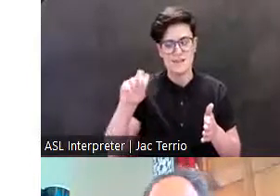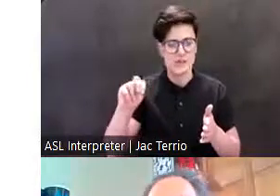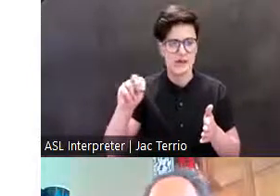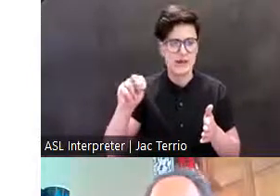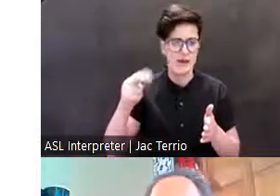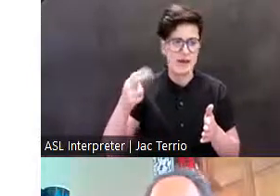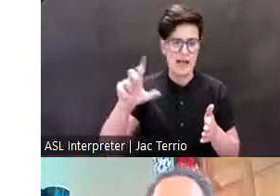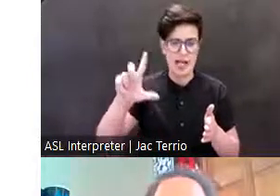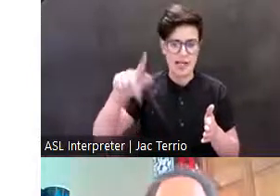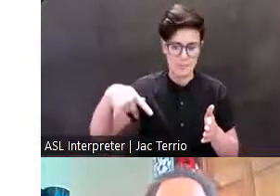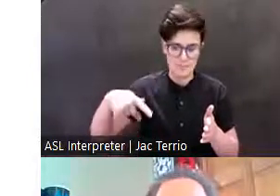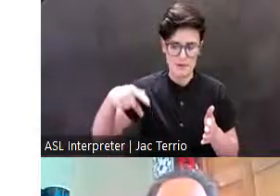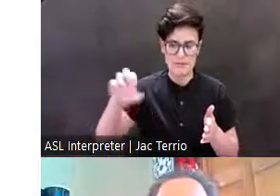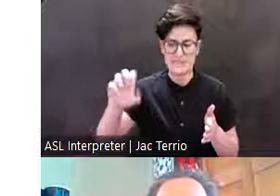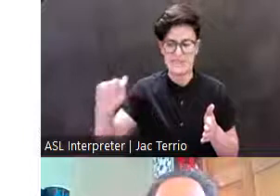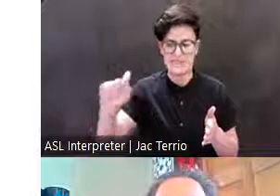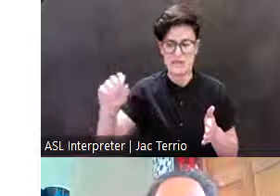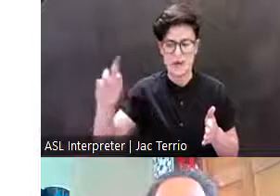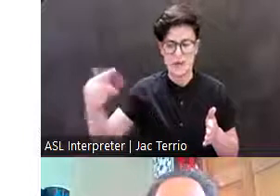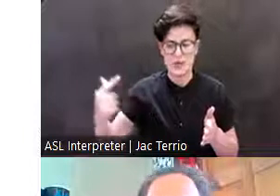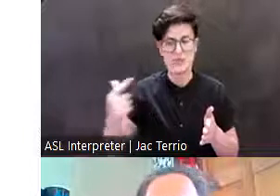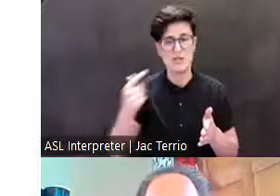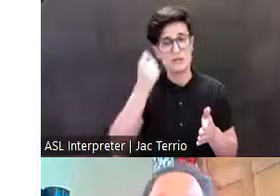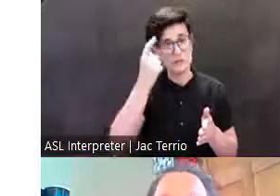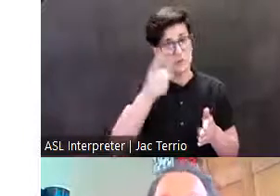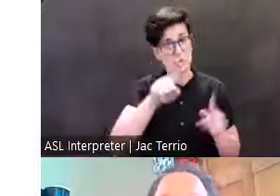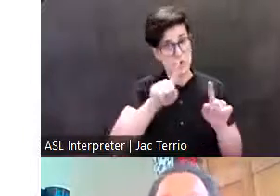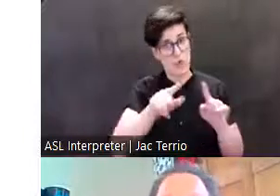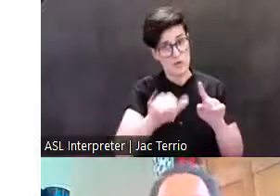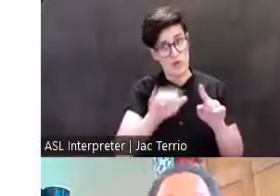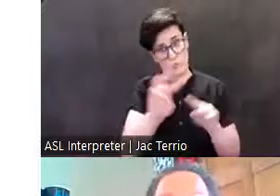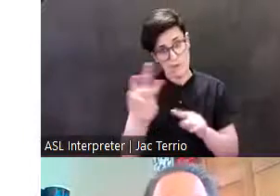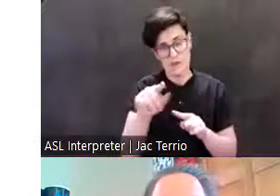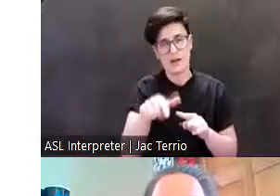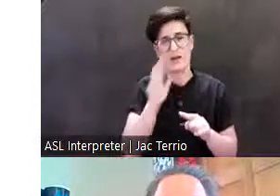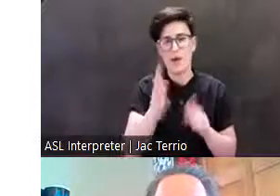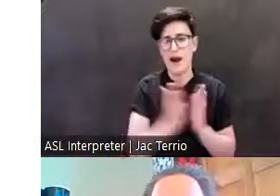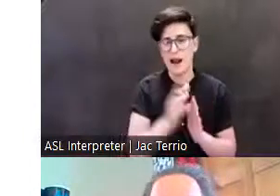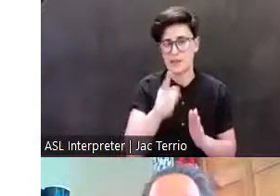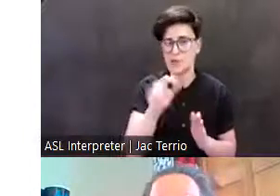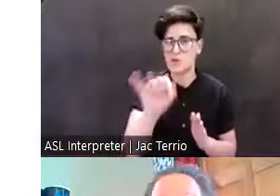It will ask you for first if you are ever served in the armed forces.